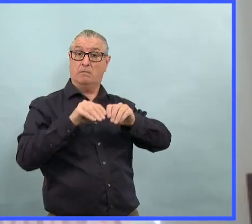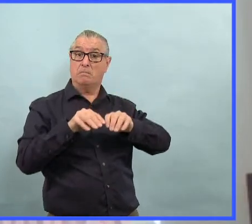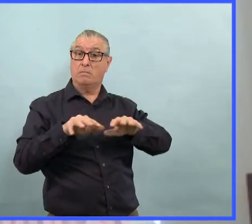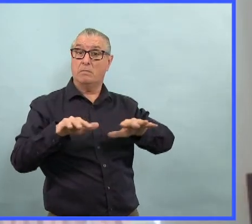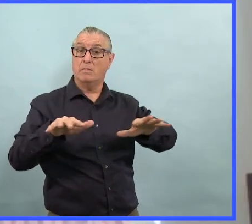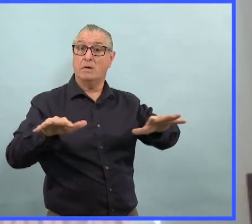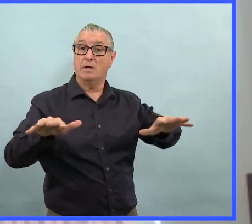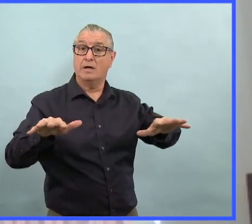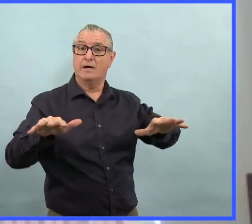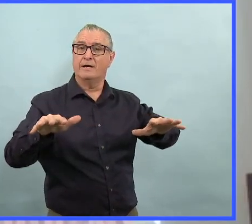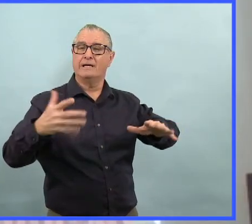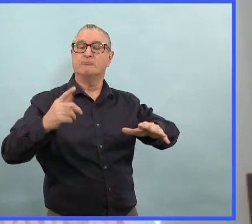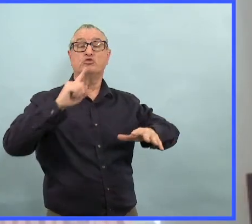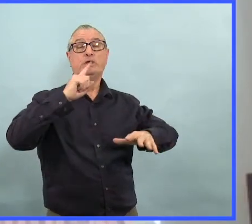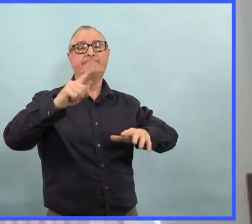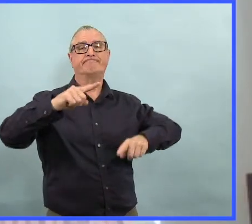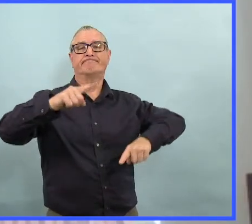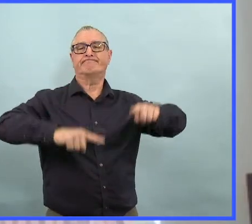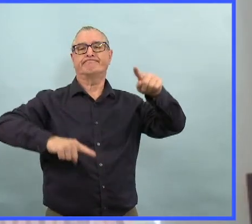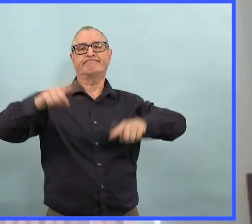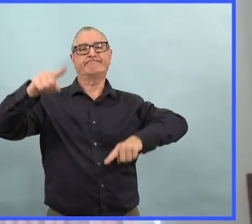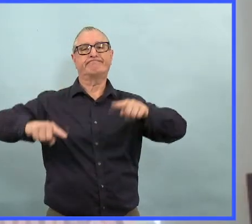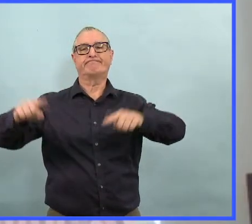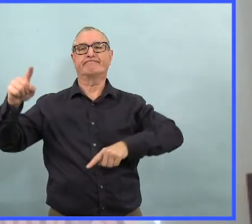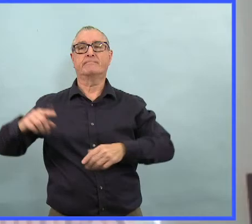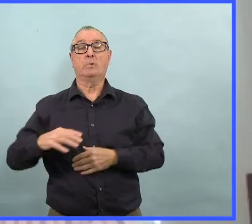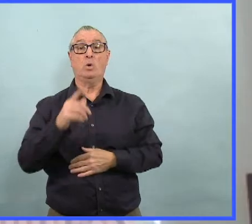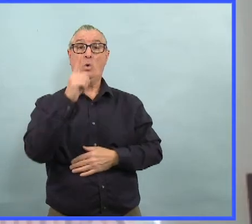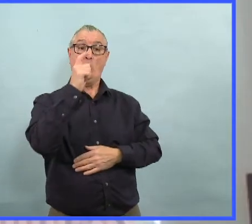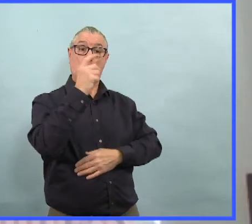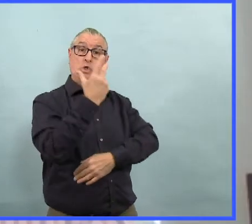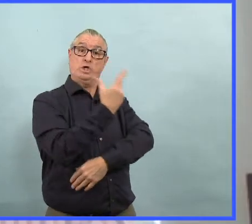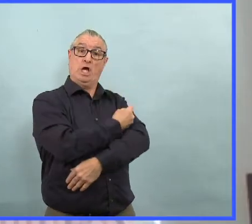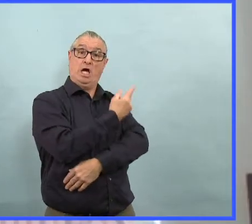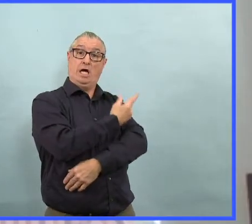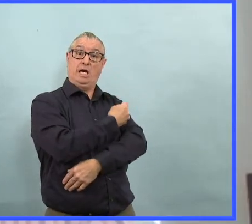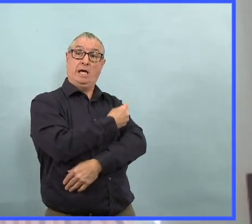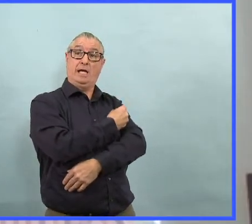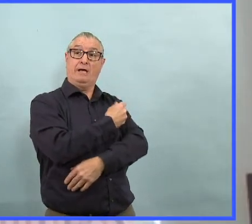in most circumstances those that are vaccinated that that period of communicability is um